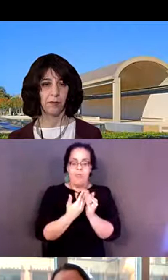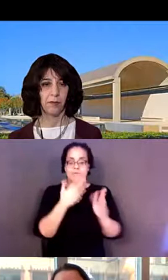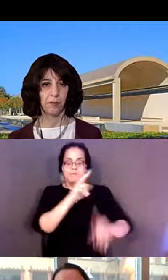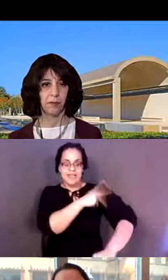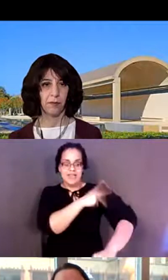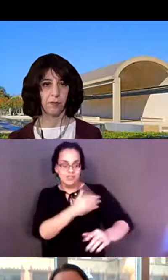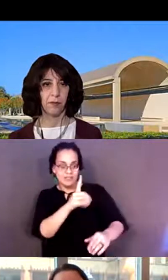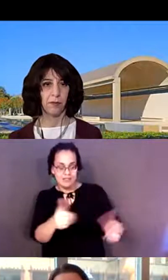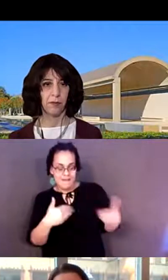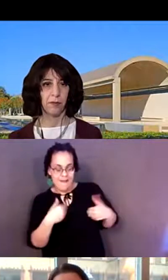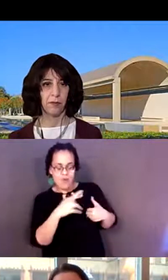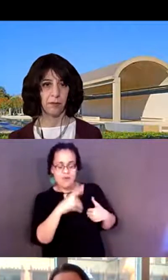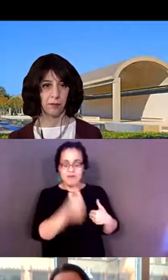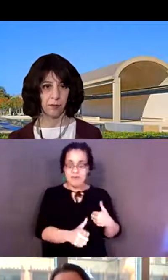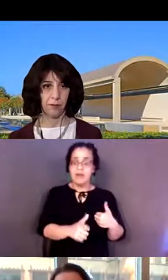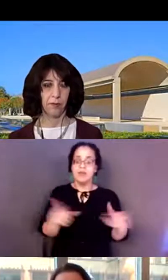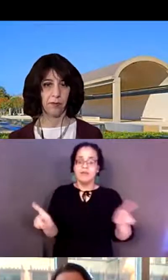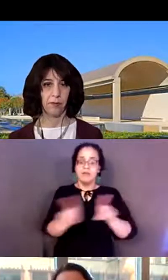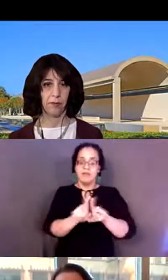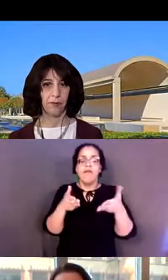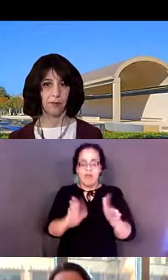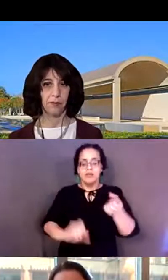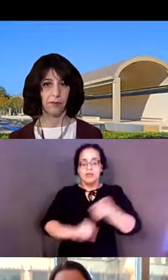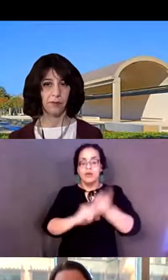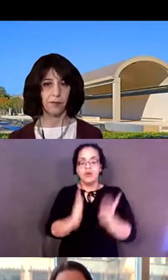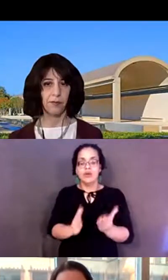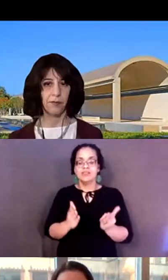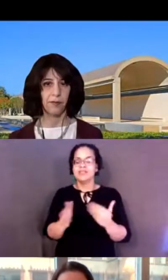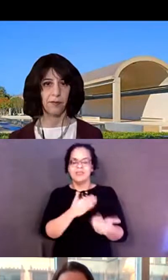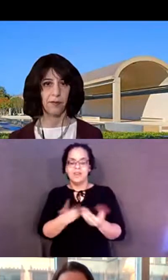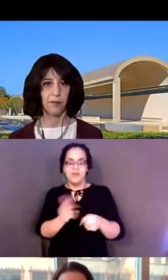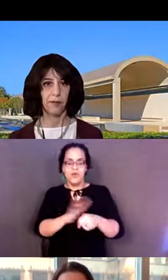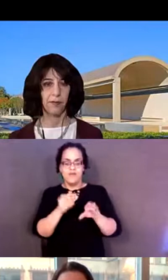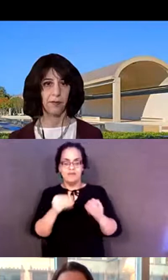COVID-19 pandemic. Next slide please.